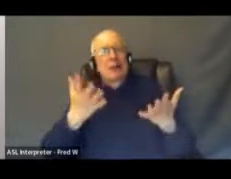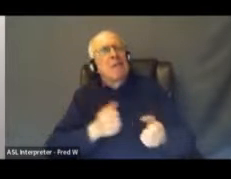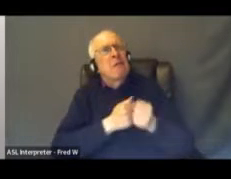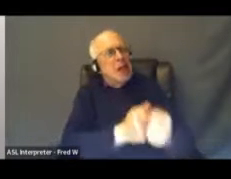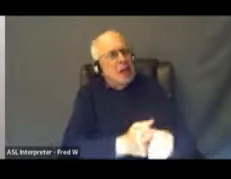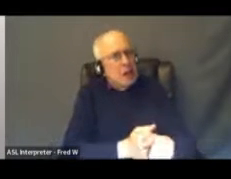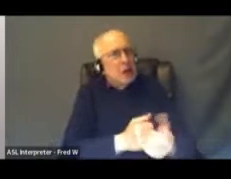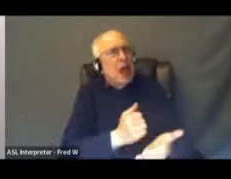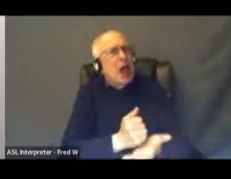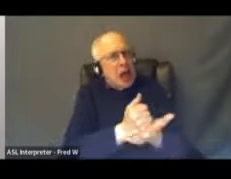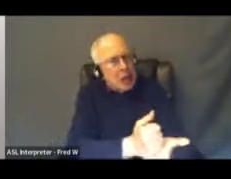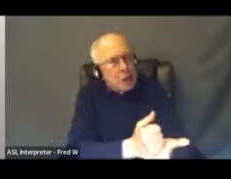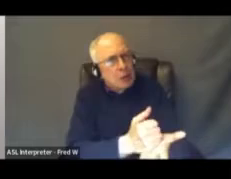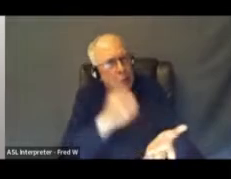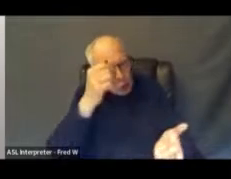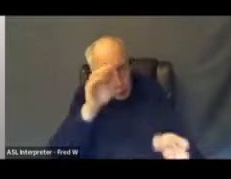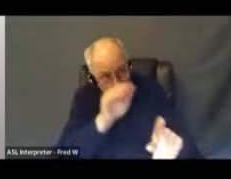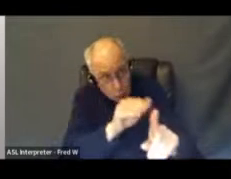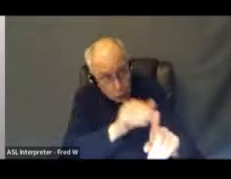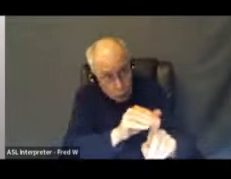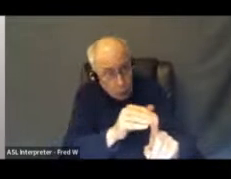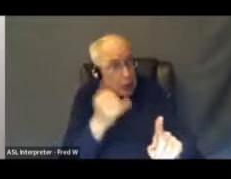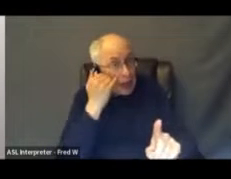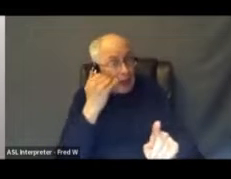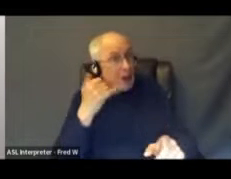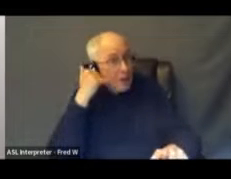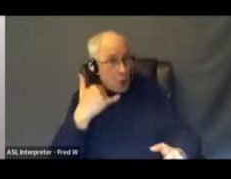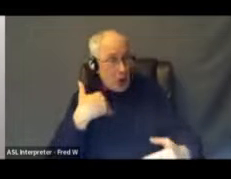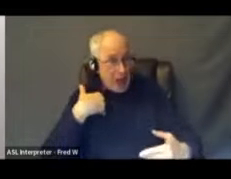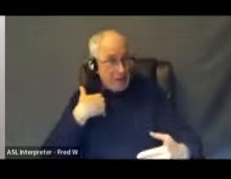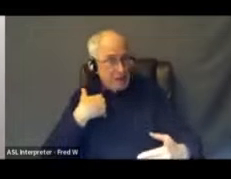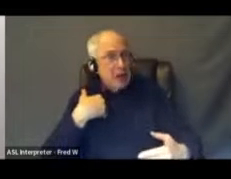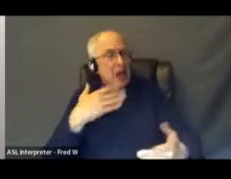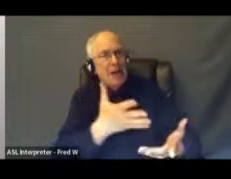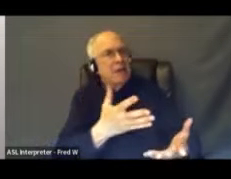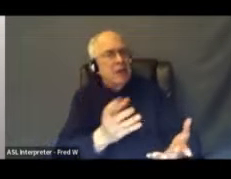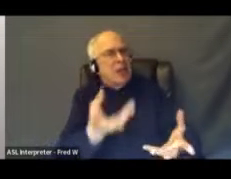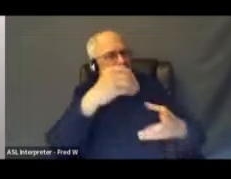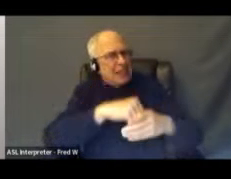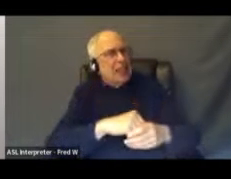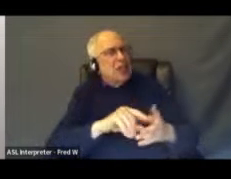And, you know, if they have a phone, calling them, calling them the week after intake to say, Hey, how are you doing?